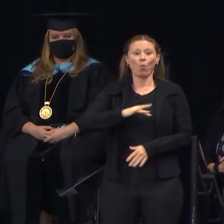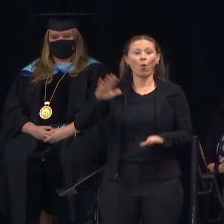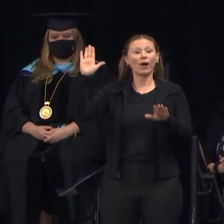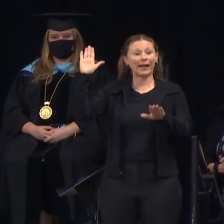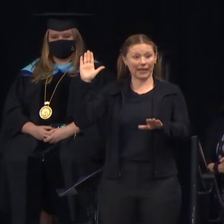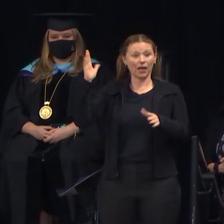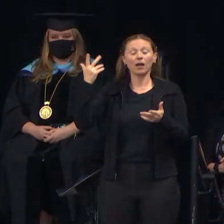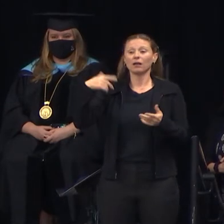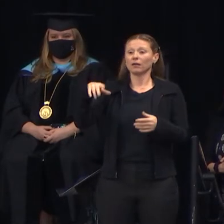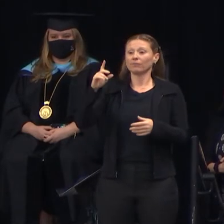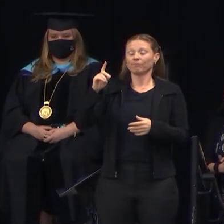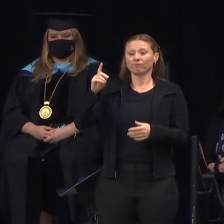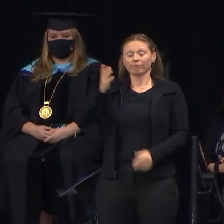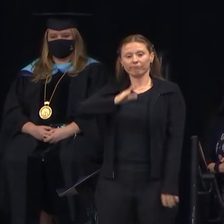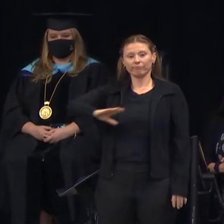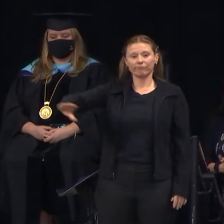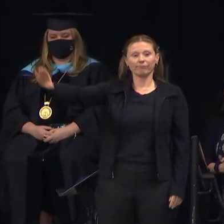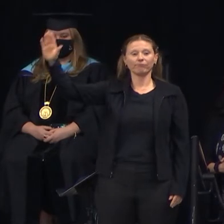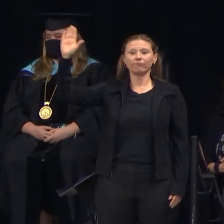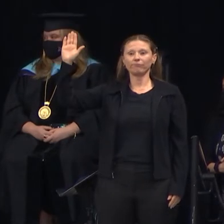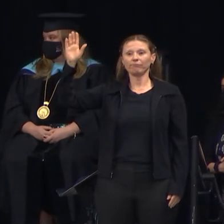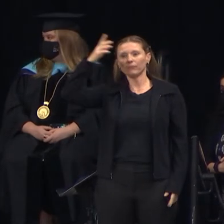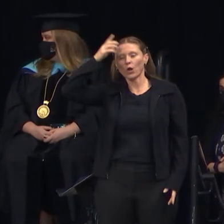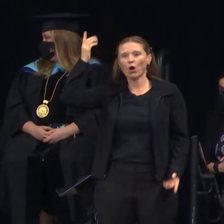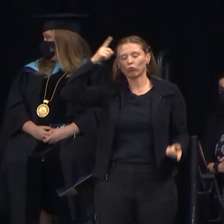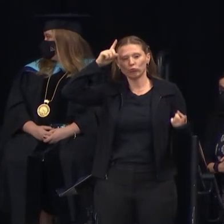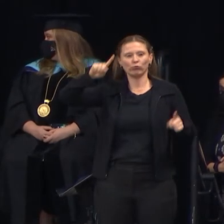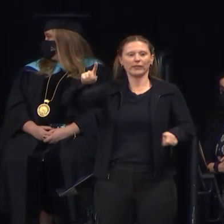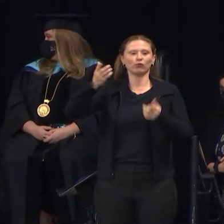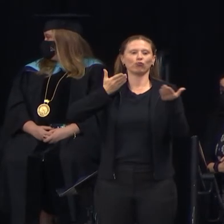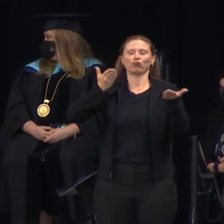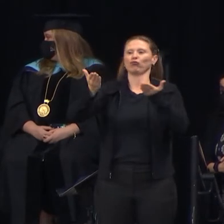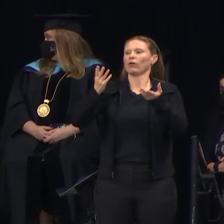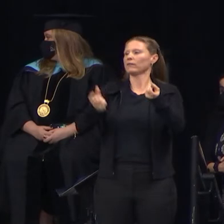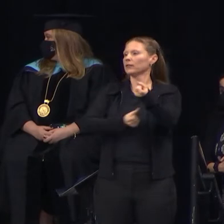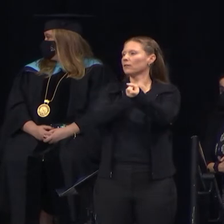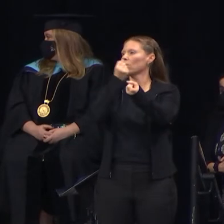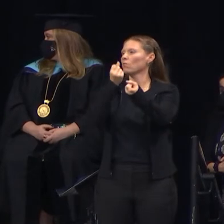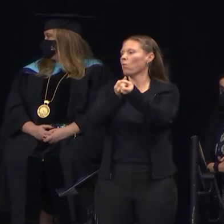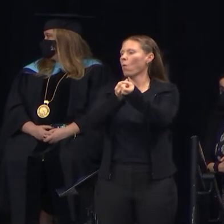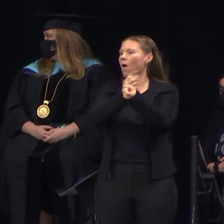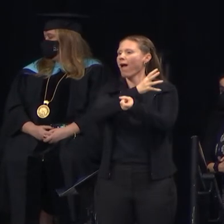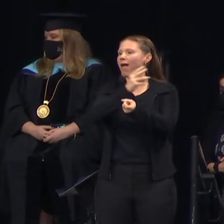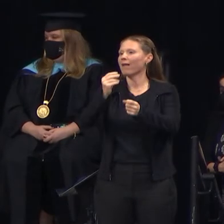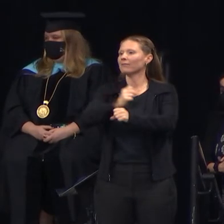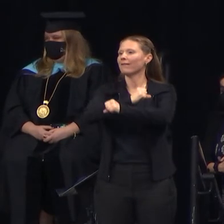When you raised your hand and you agreed to serve, to support and defend.